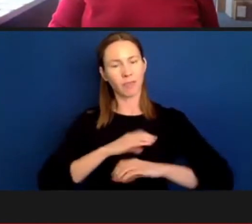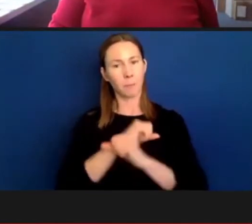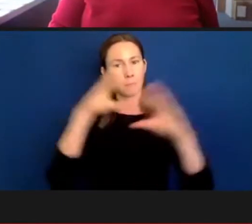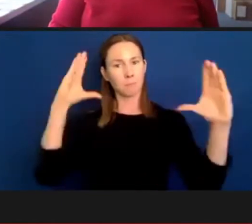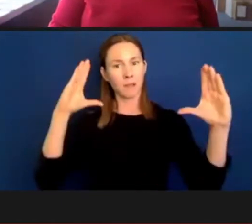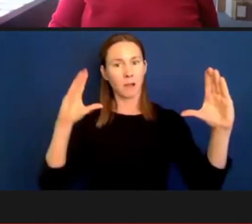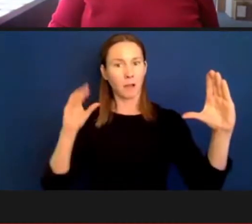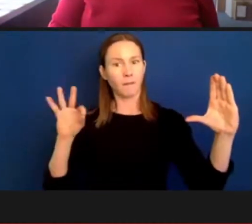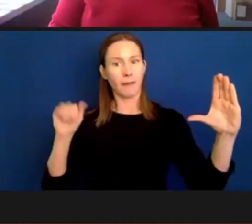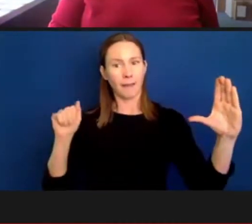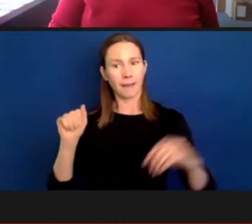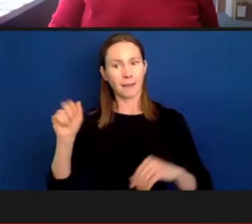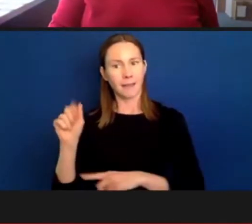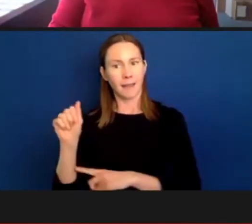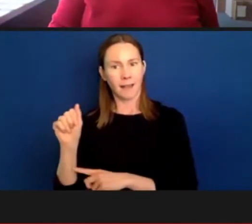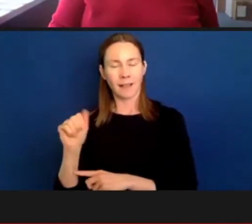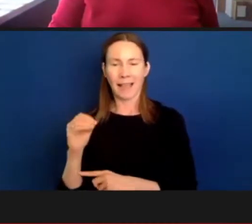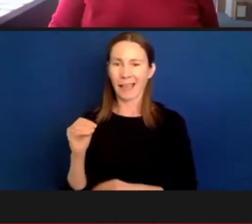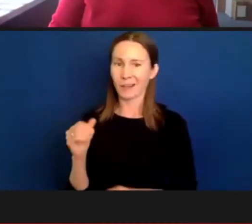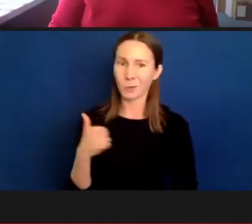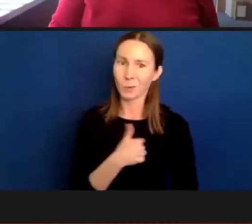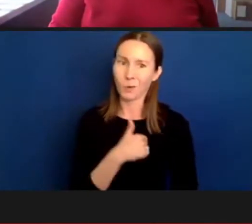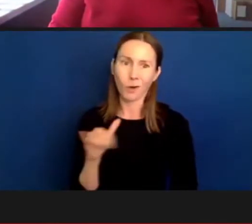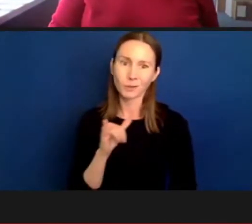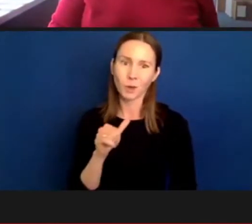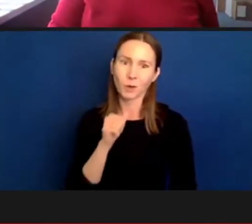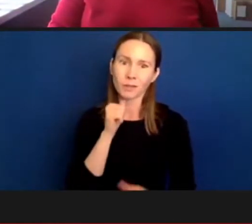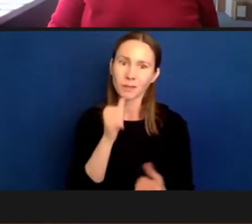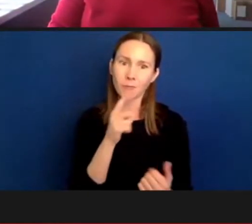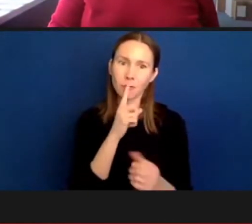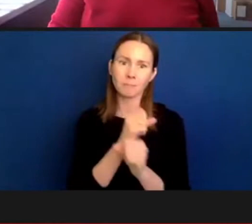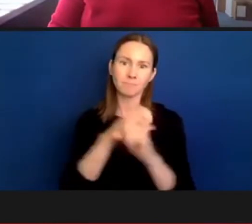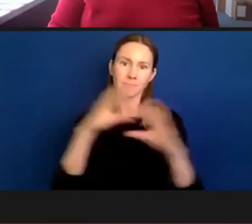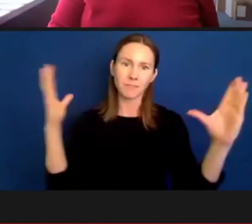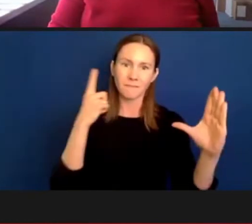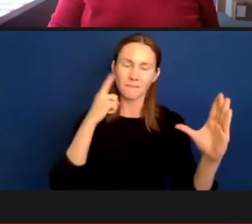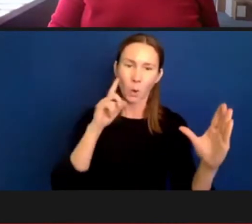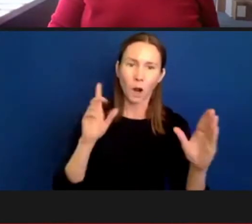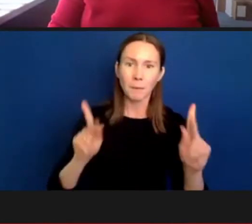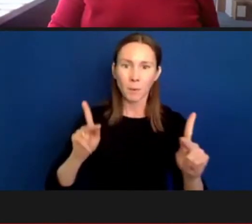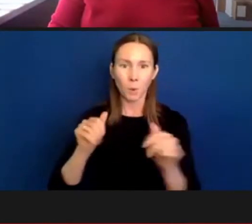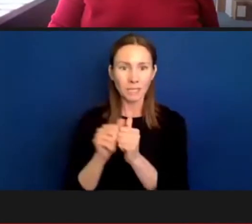realizing the promise of homestead for people with disabilities to be in the community.